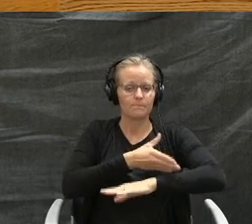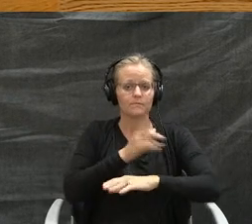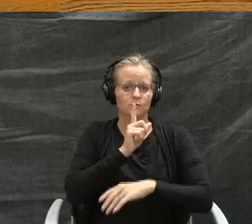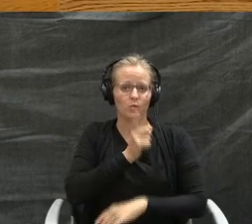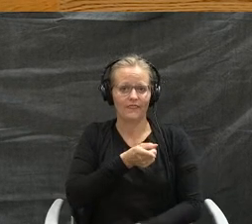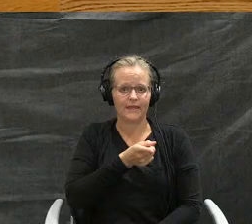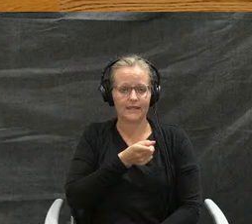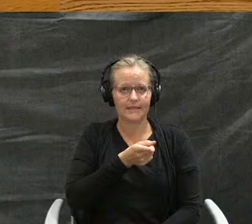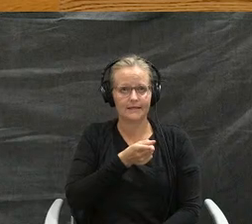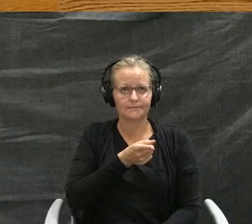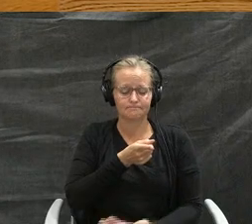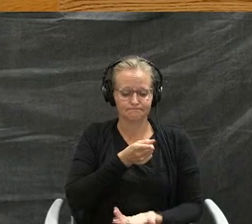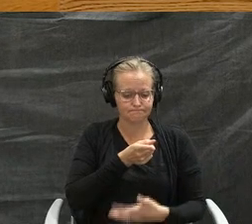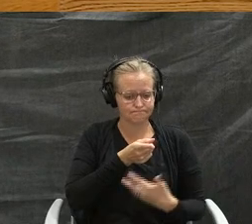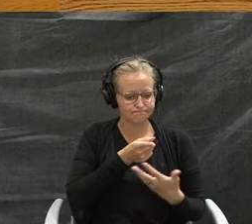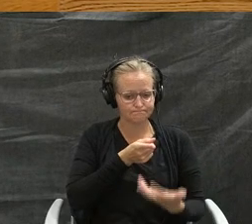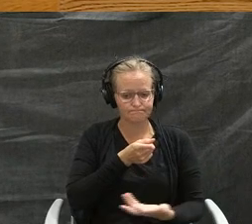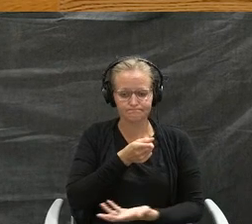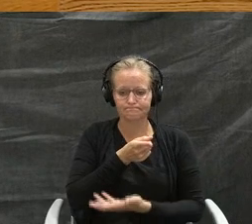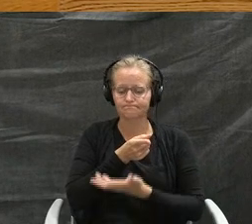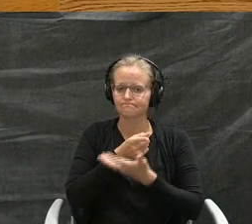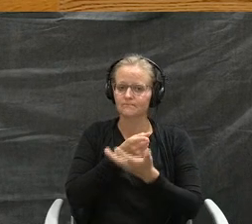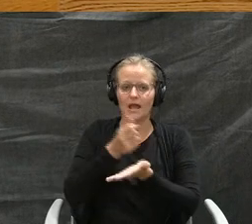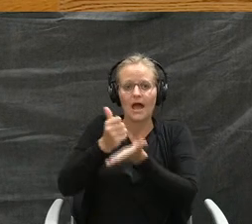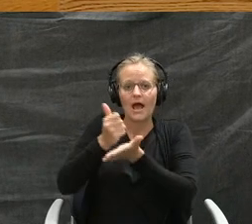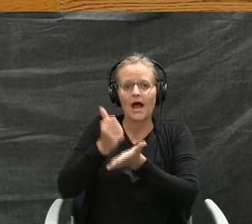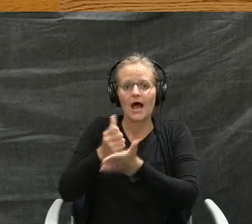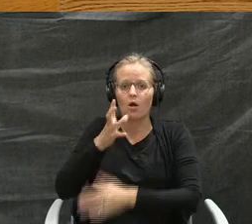Assure parents and students that this will be a high quality